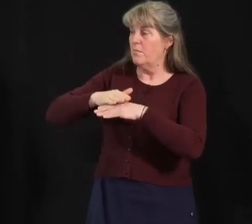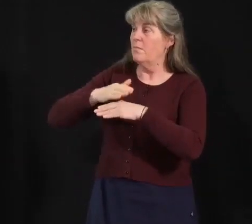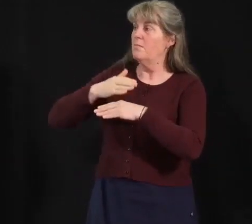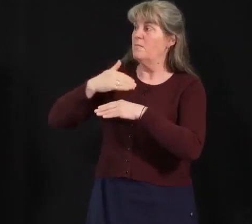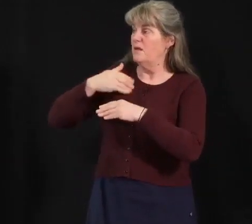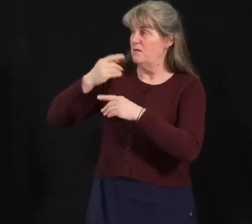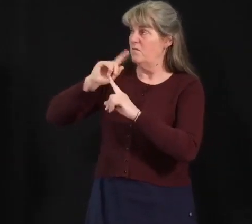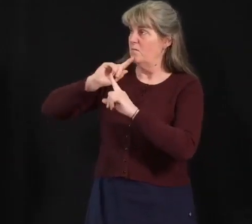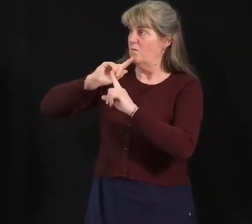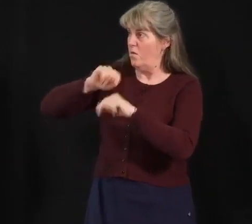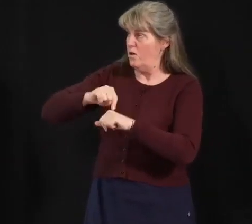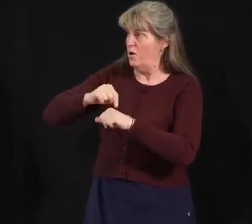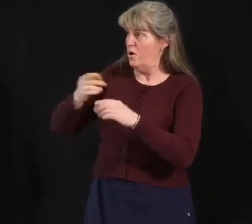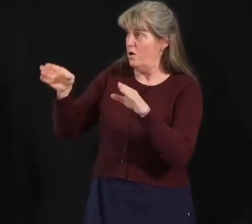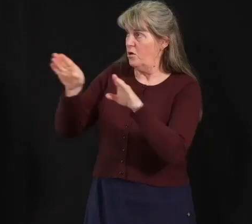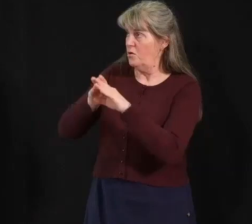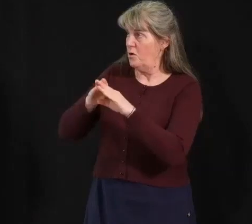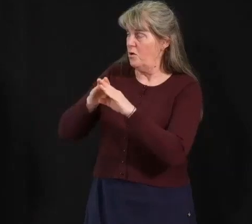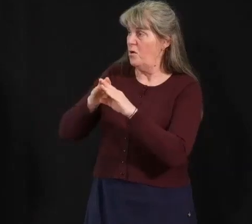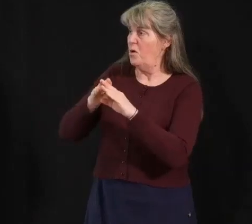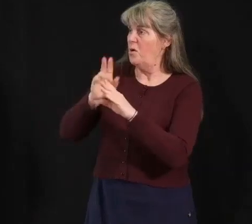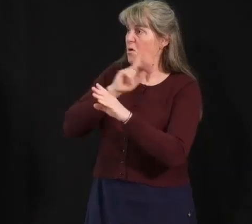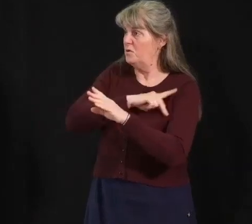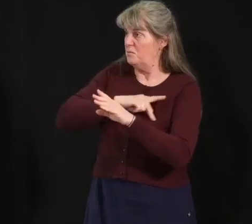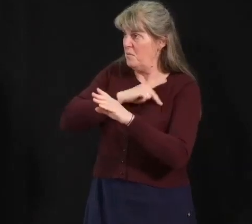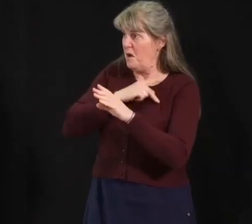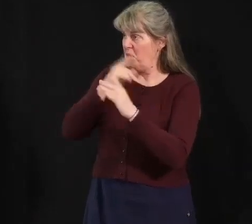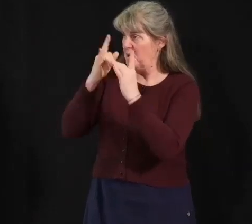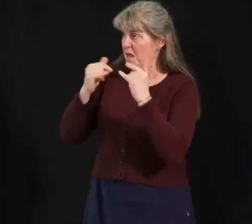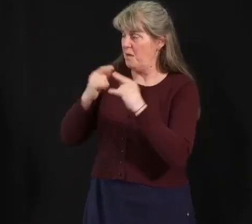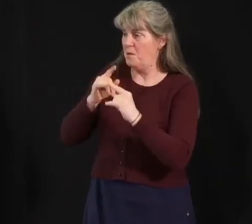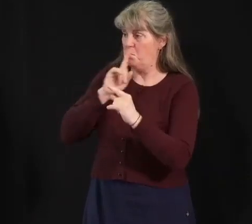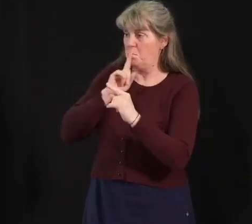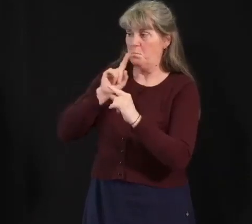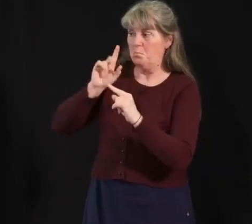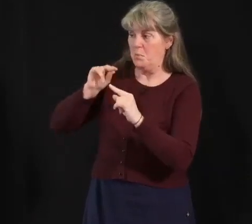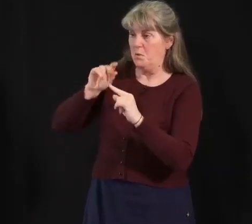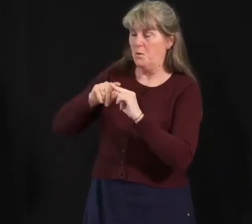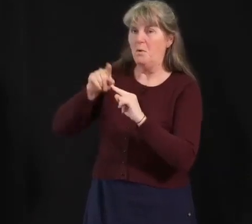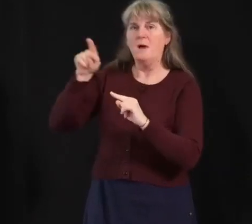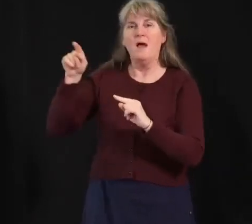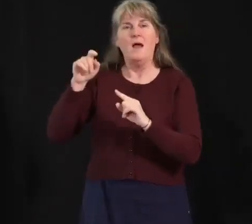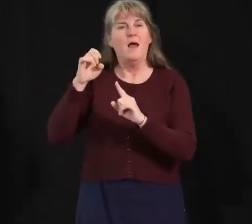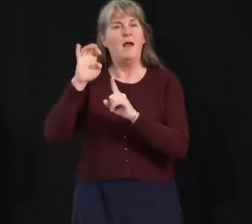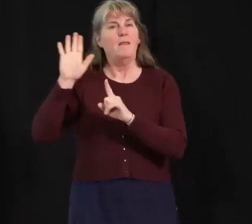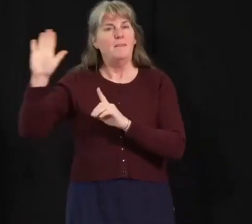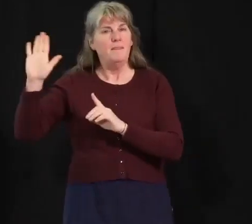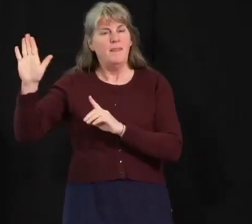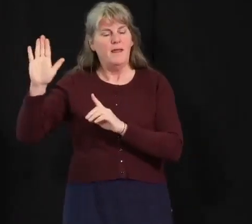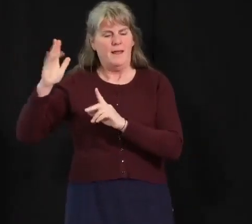office to delay the opening of Yukon campgrounds and recreation facilities? It was not directly a